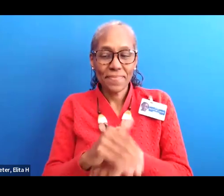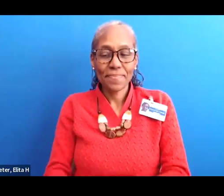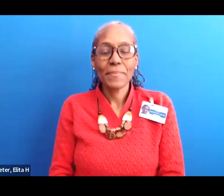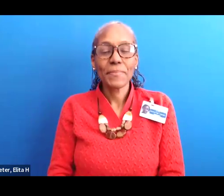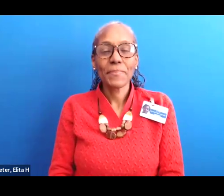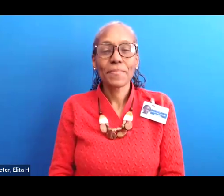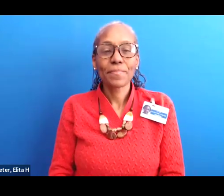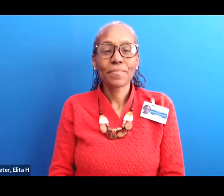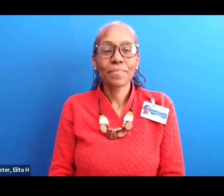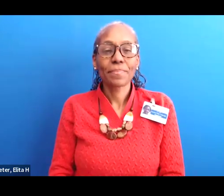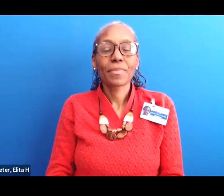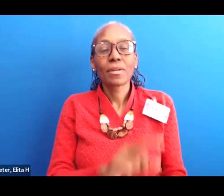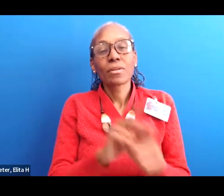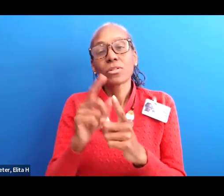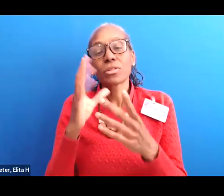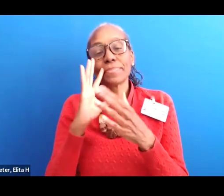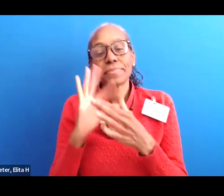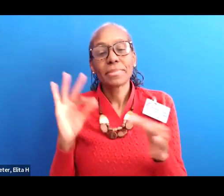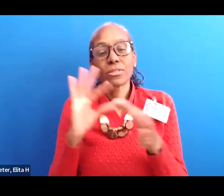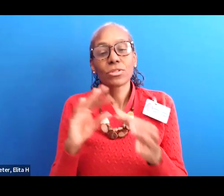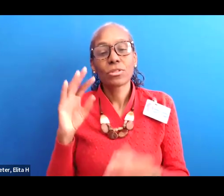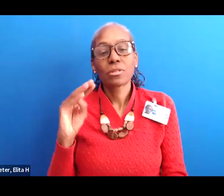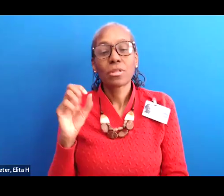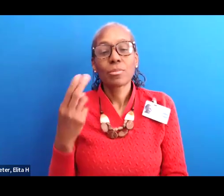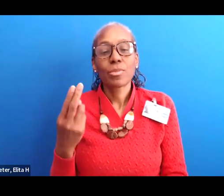Then also I wanted to mention March 10th through 12th,